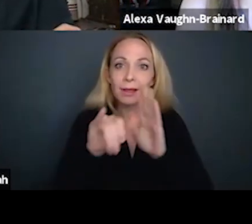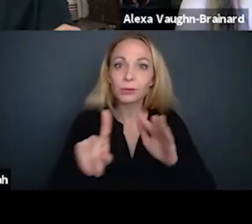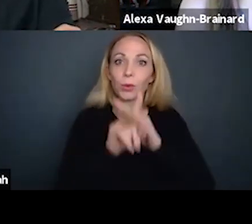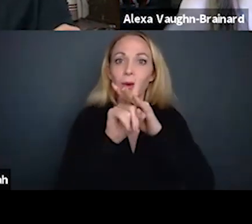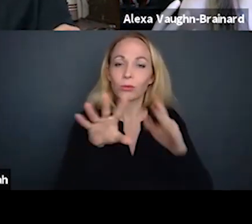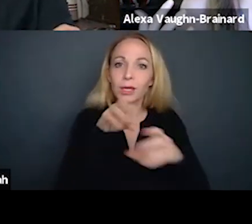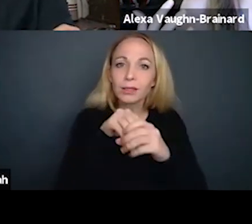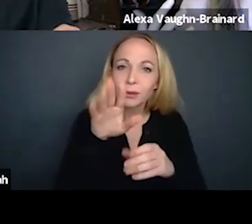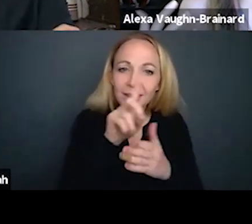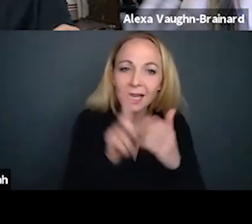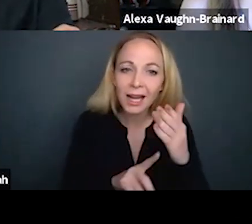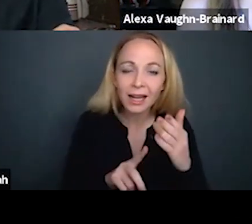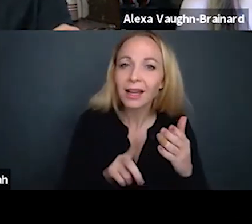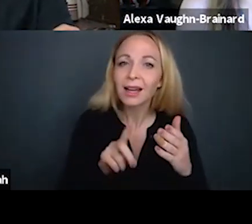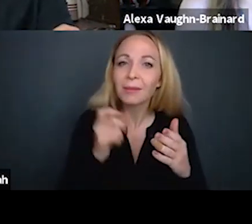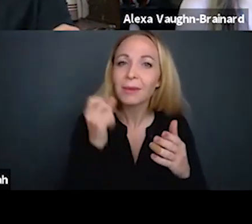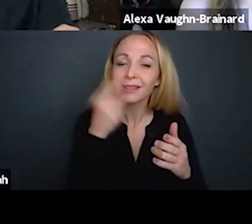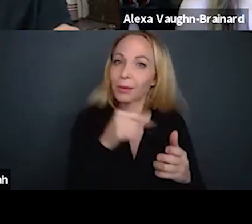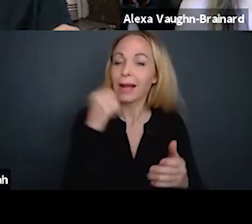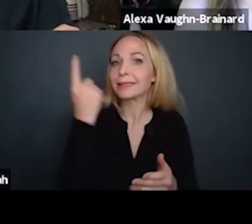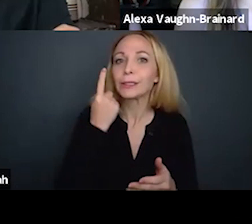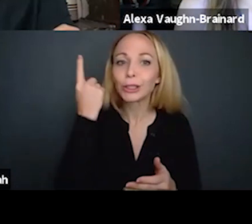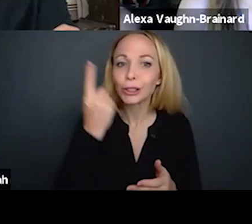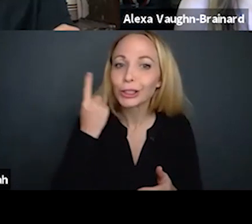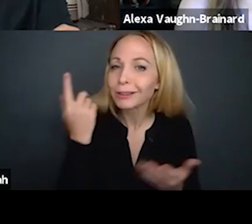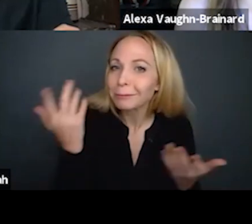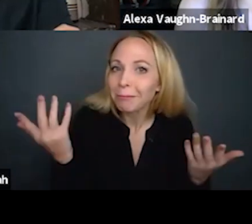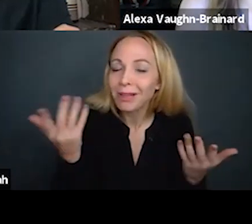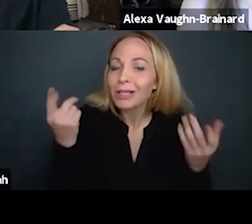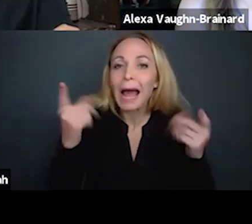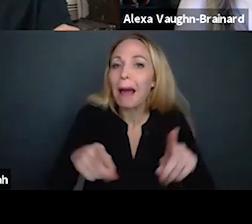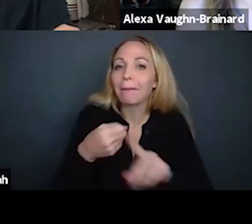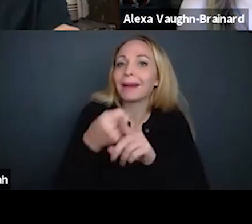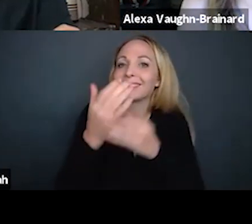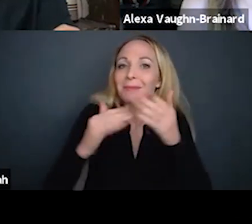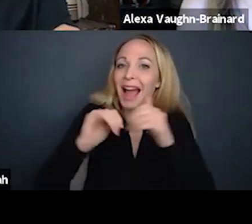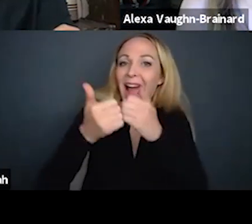But, they weren't necessarily considered. They kind of just happened somehow in the design process.